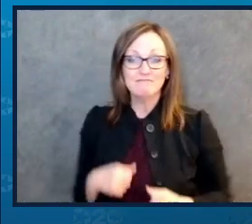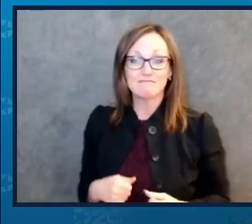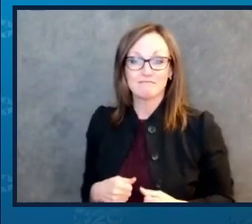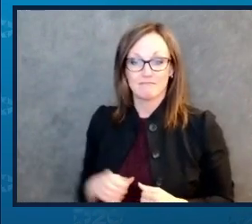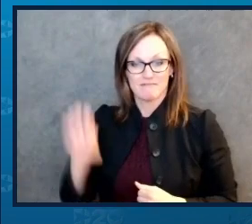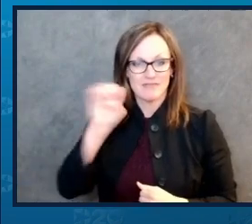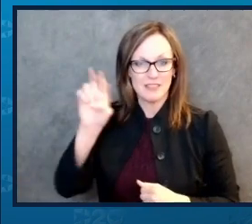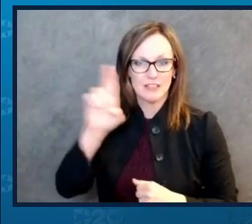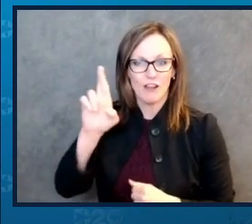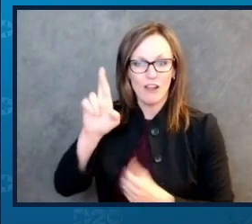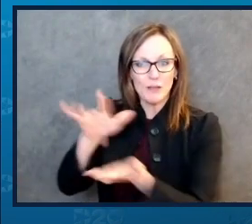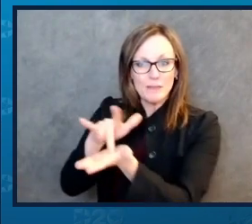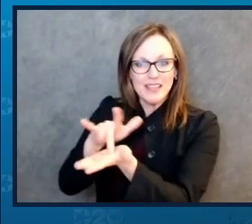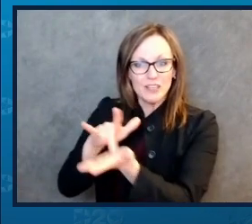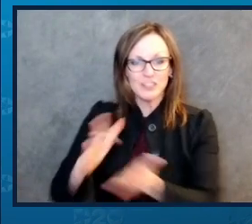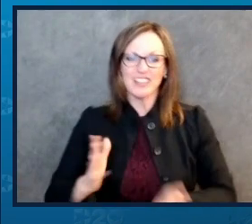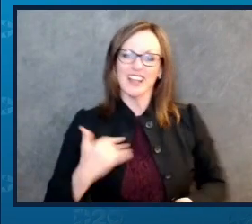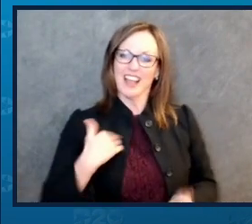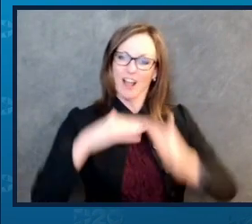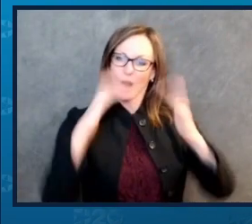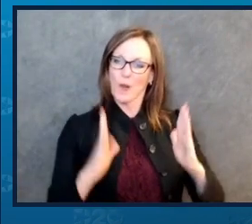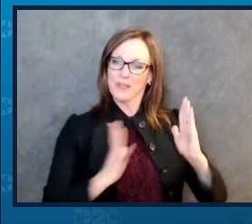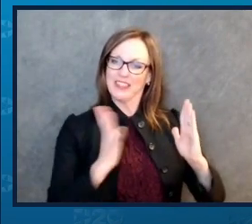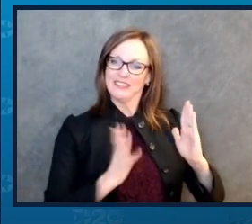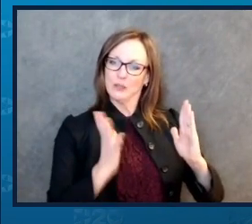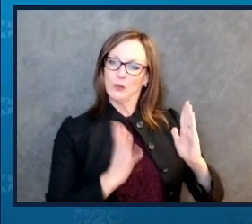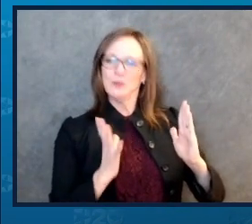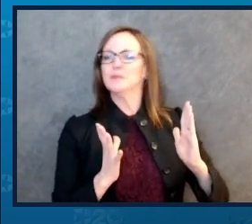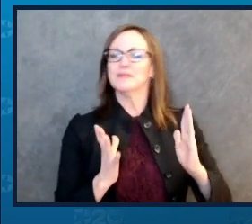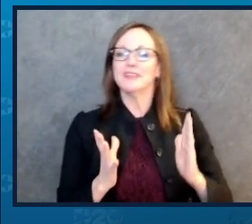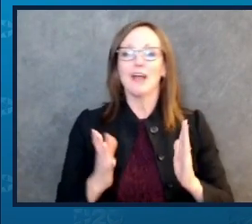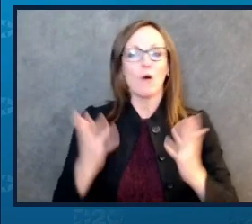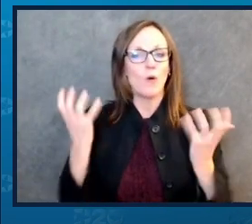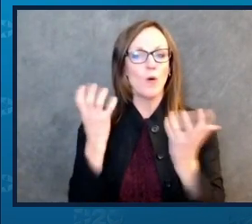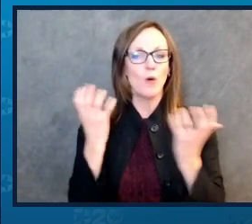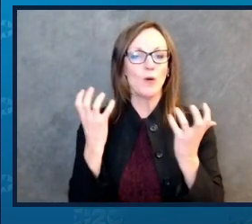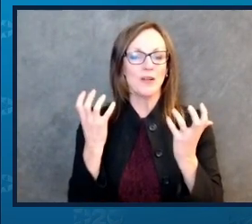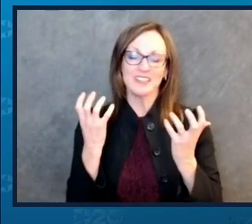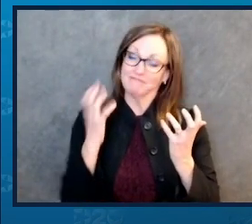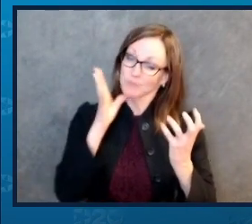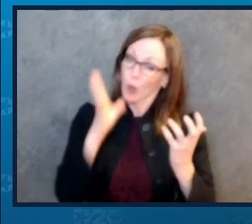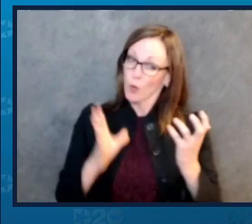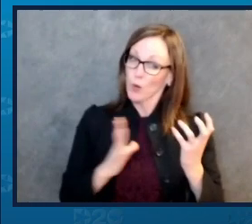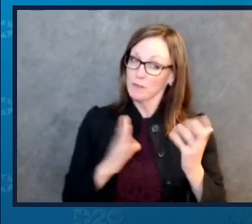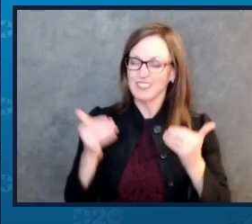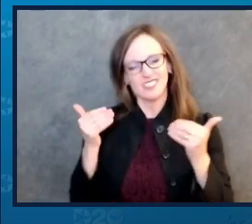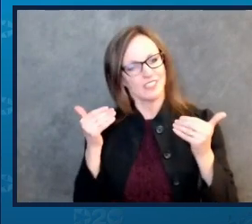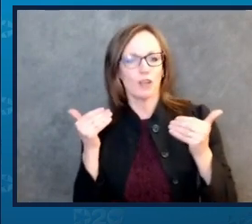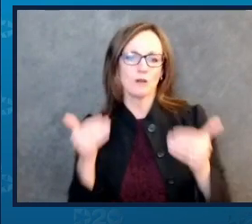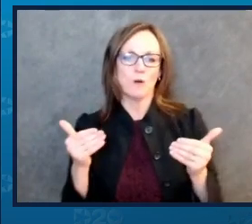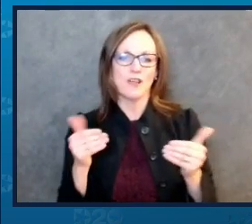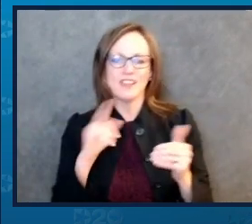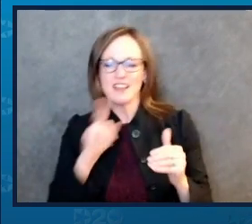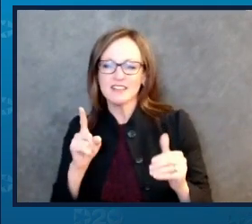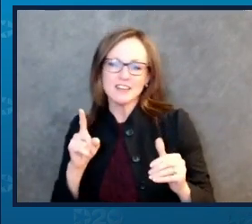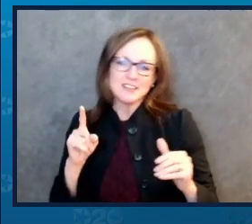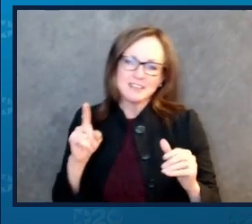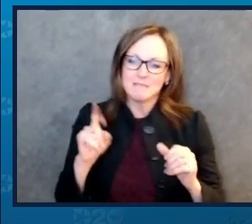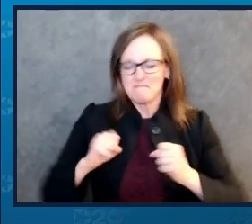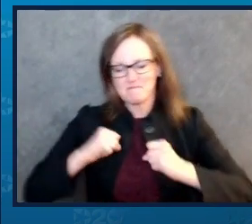ROOM TO THE ER. SHE MAKES TROUBLE. SHE GOOD KIND.